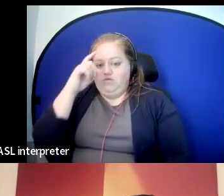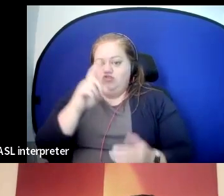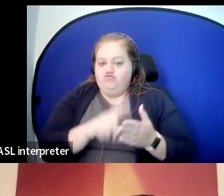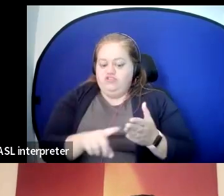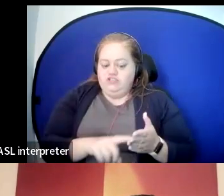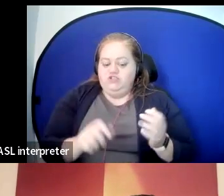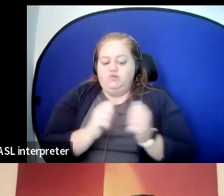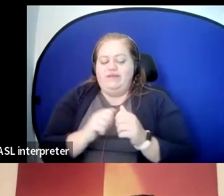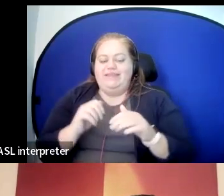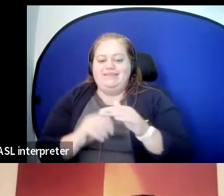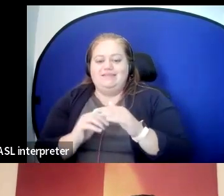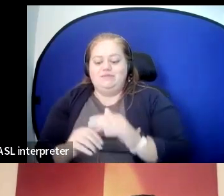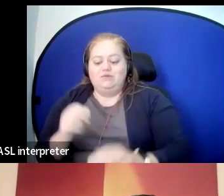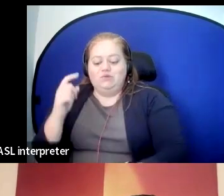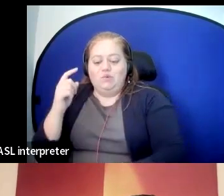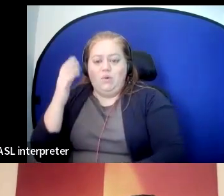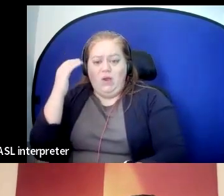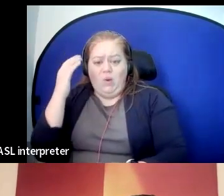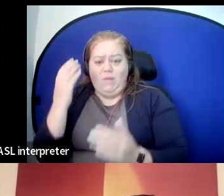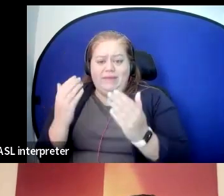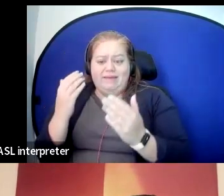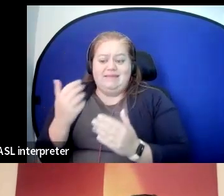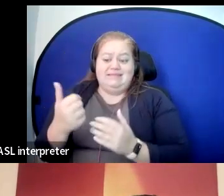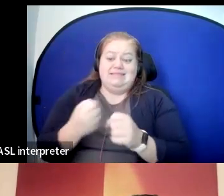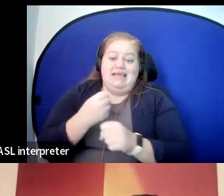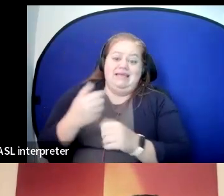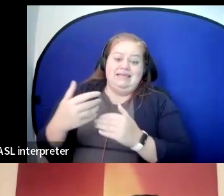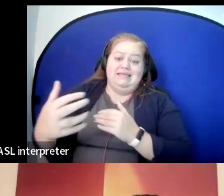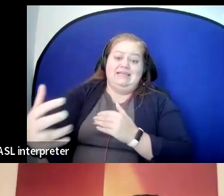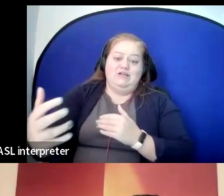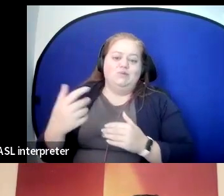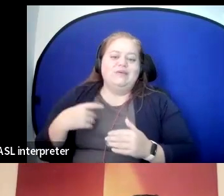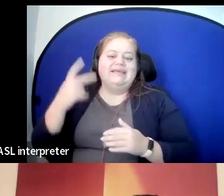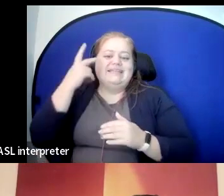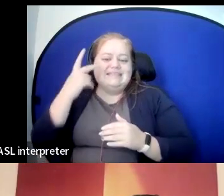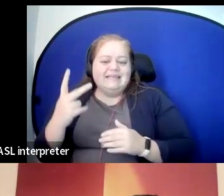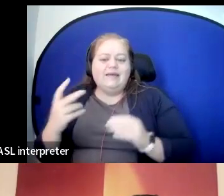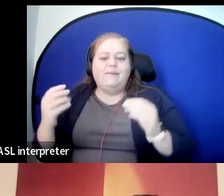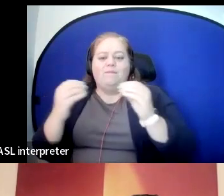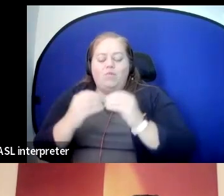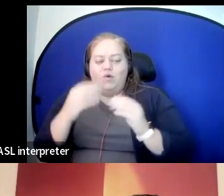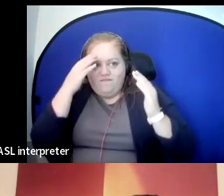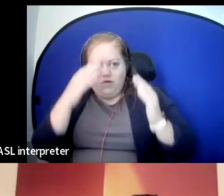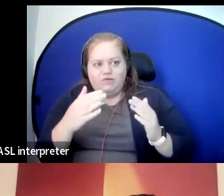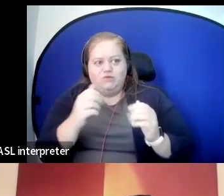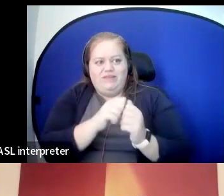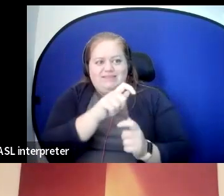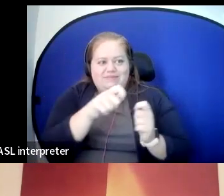to spend the next couple of-- maybe the next decade or so, more of our resources on those type of use cases and much less